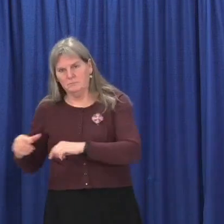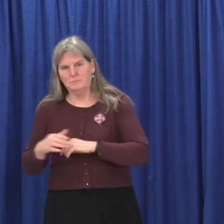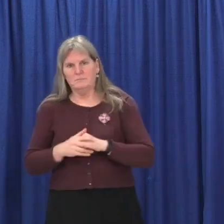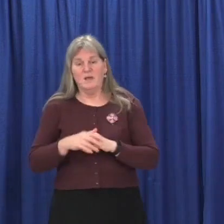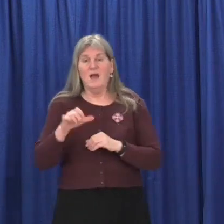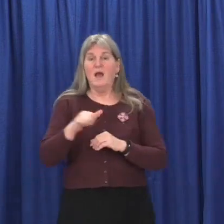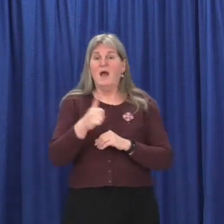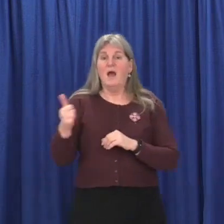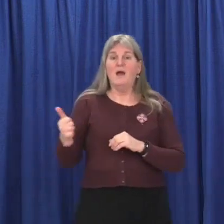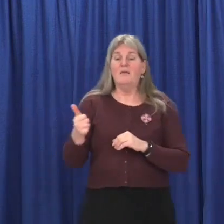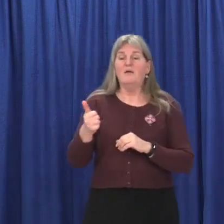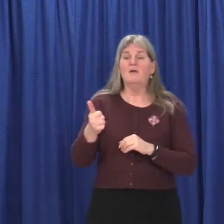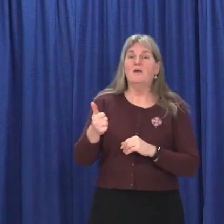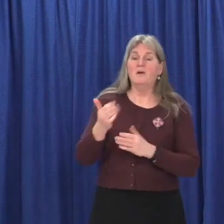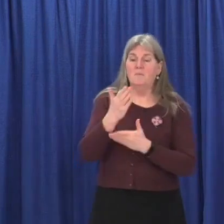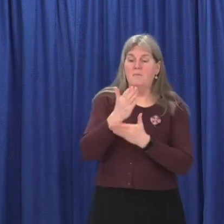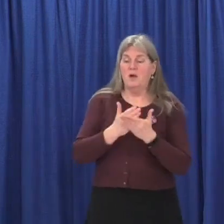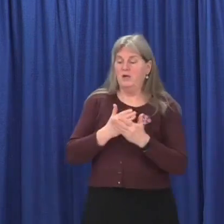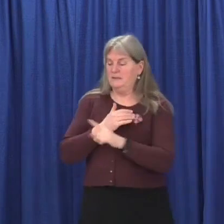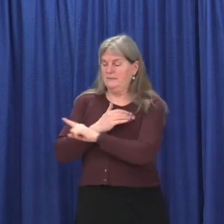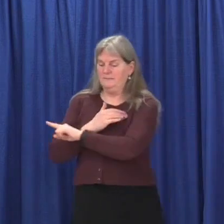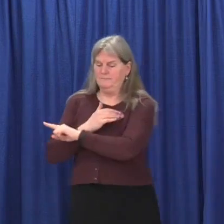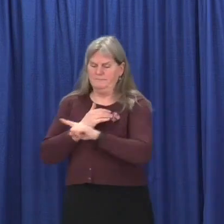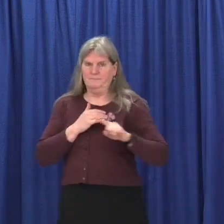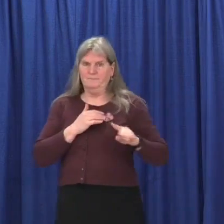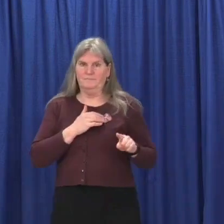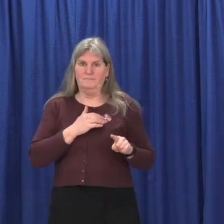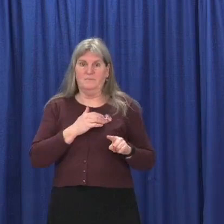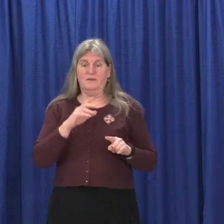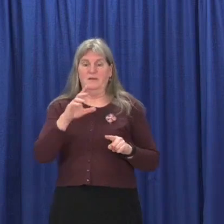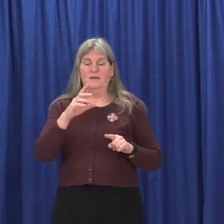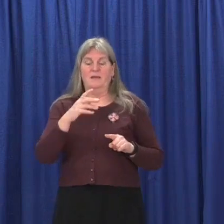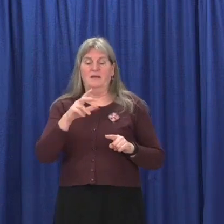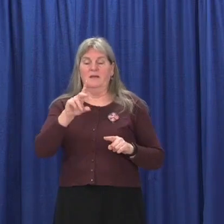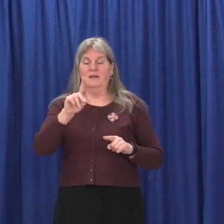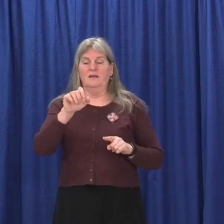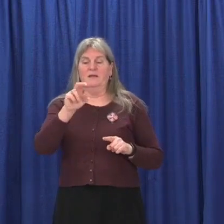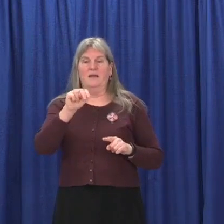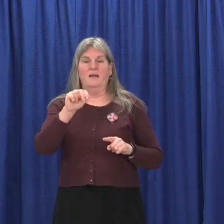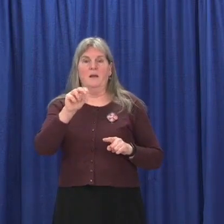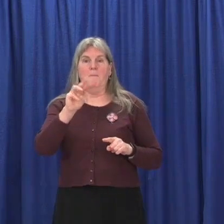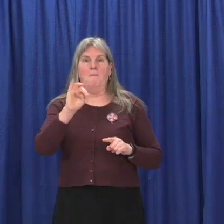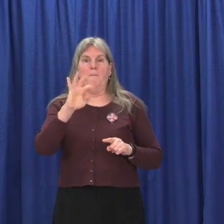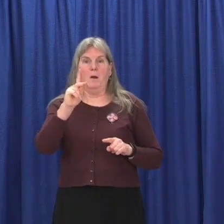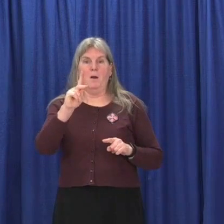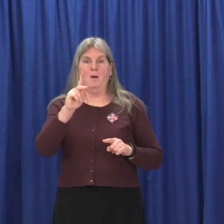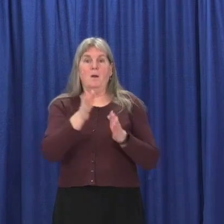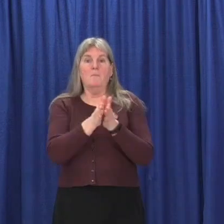in this Omicron wave. We've seen what has happened in Denmark, where they've removed public health measures, and are really struggling